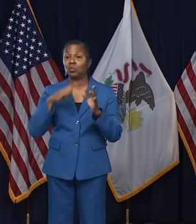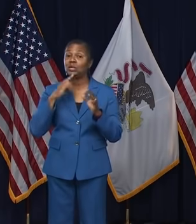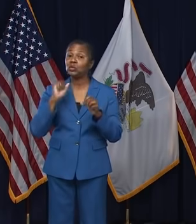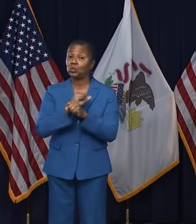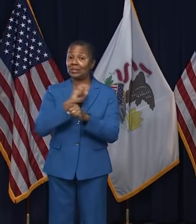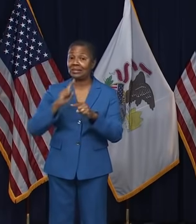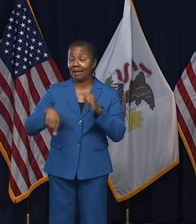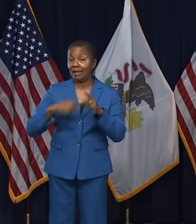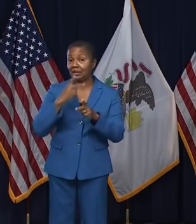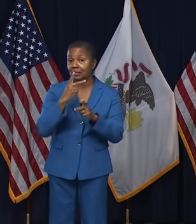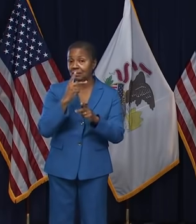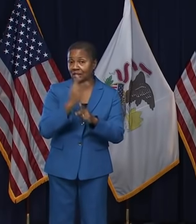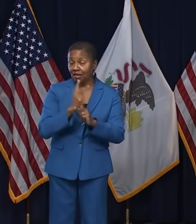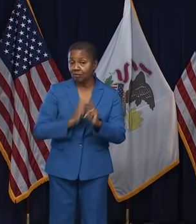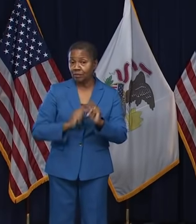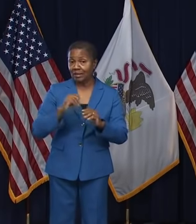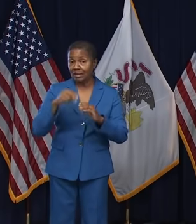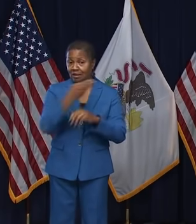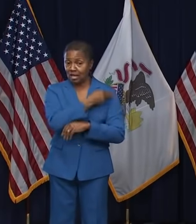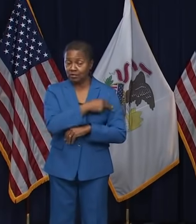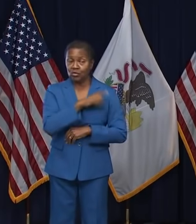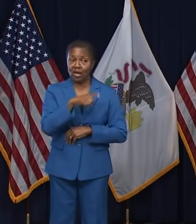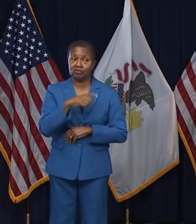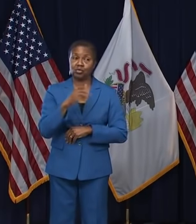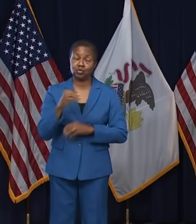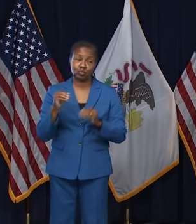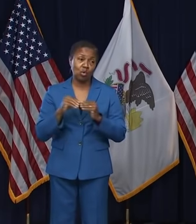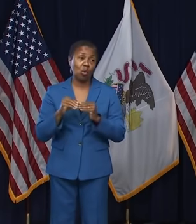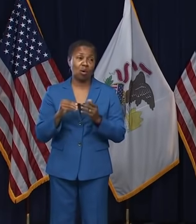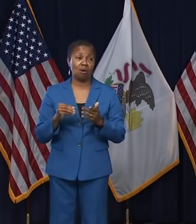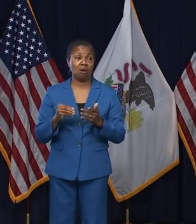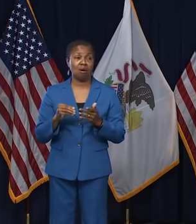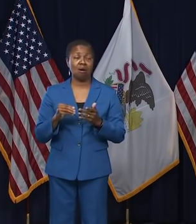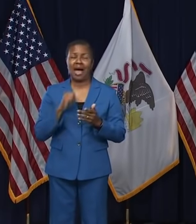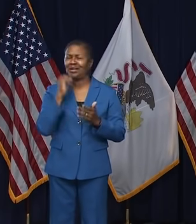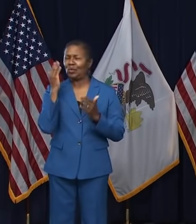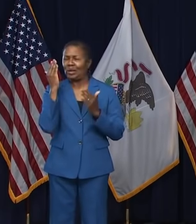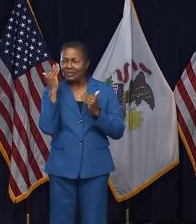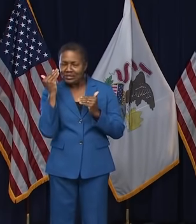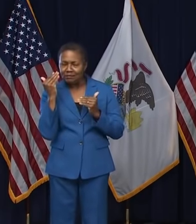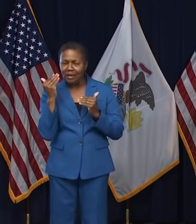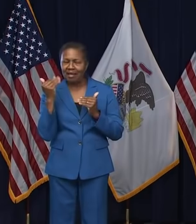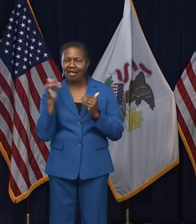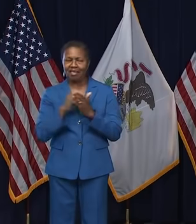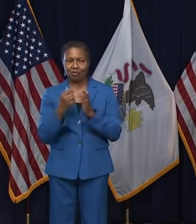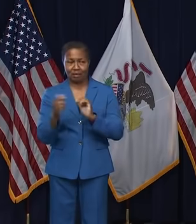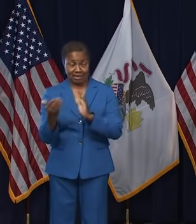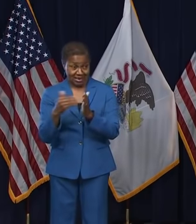out of control or it's set at a place where we truly can't